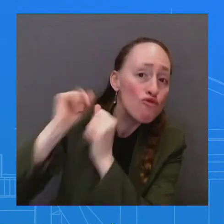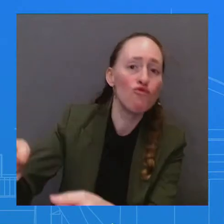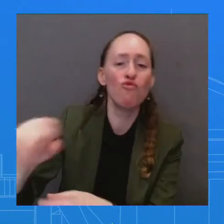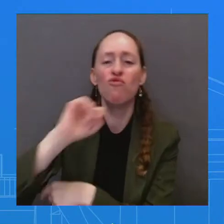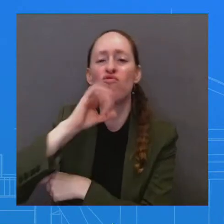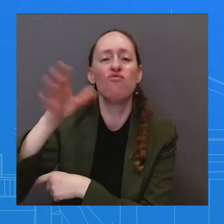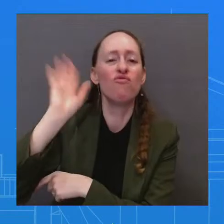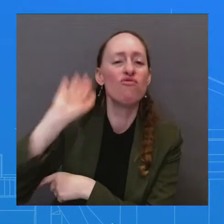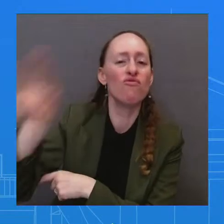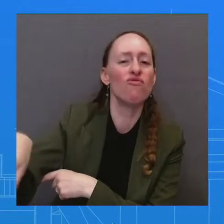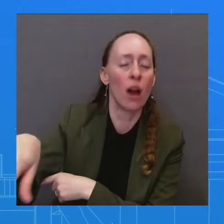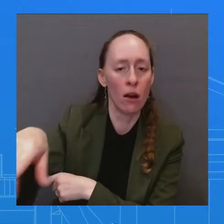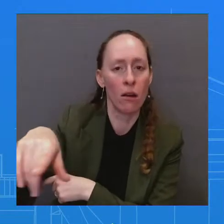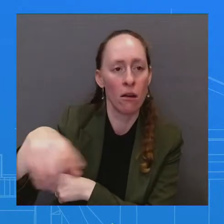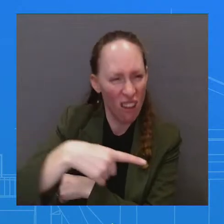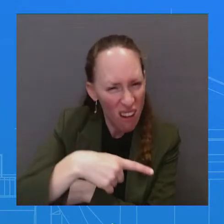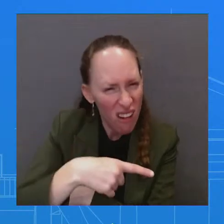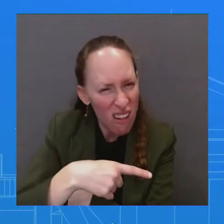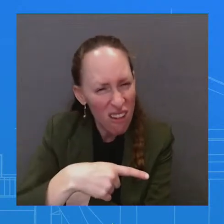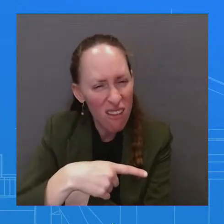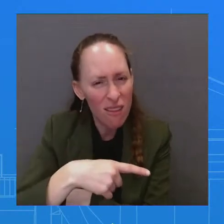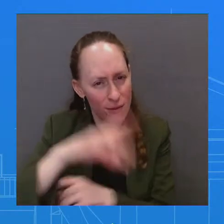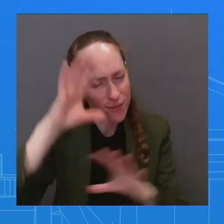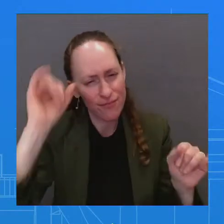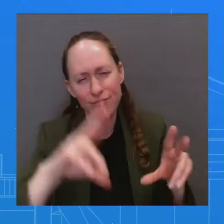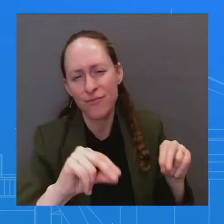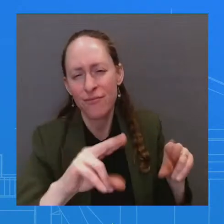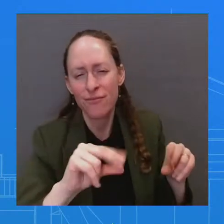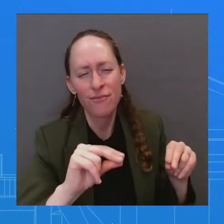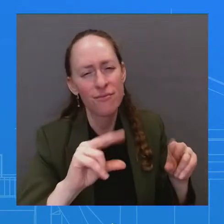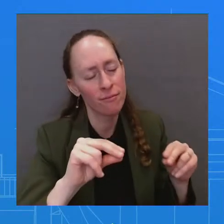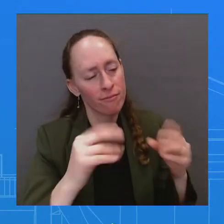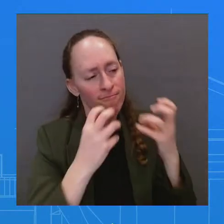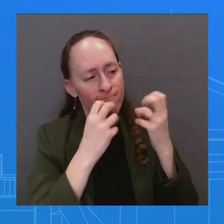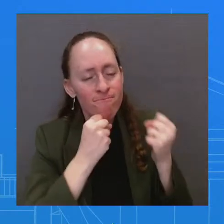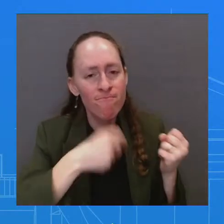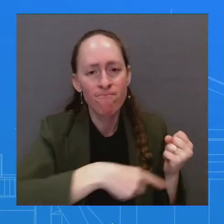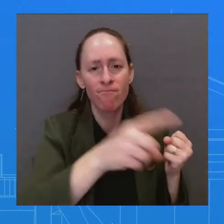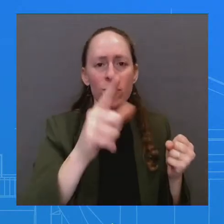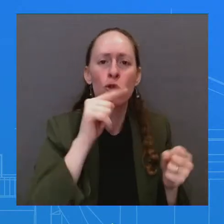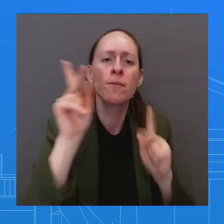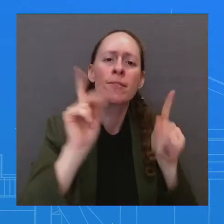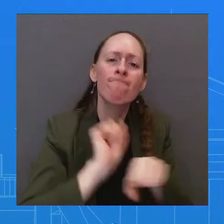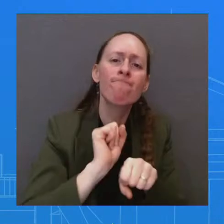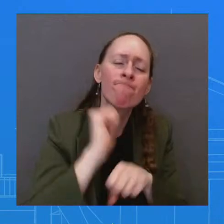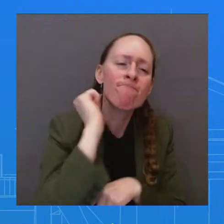And finally, while we're talking about lowering costs for American people, I also want to highlight the President's work